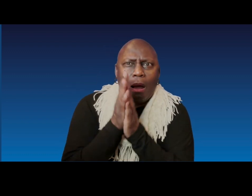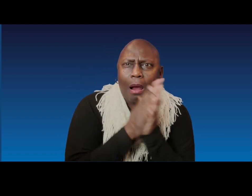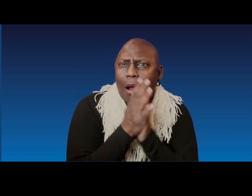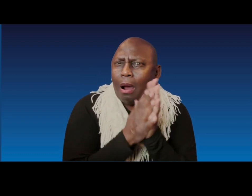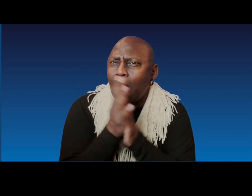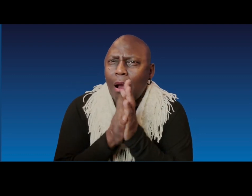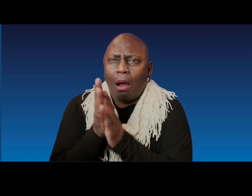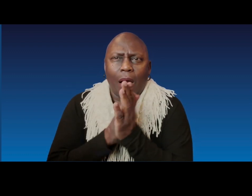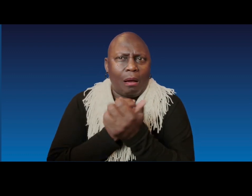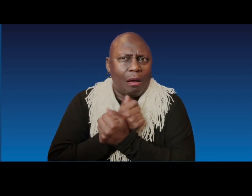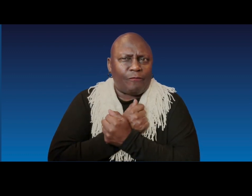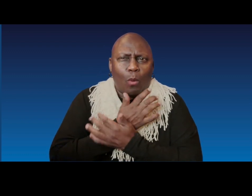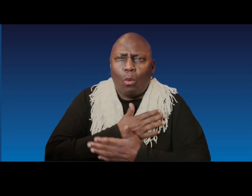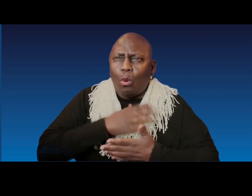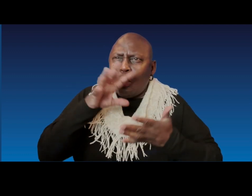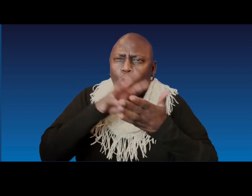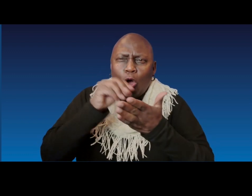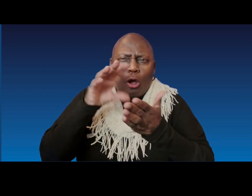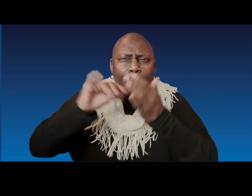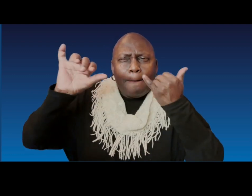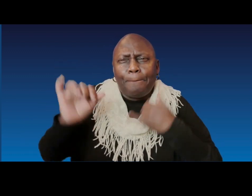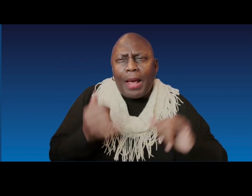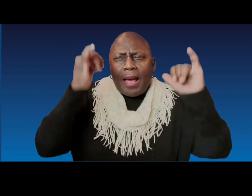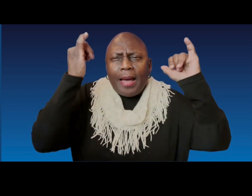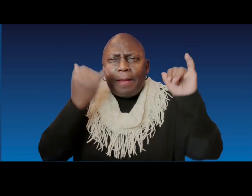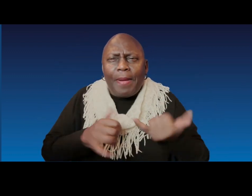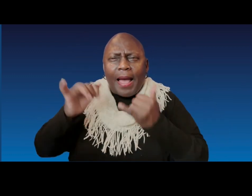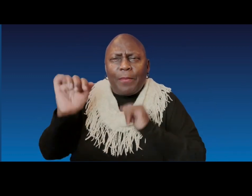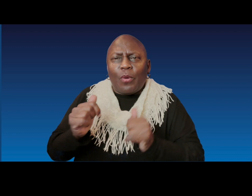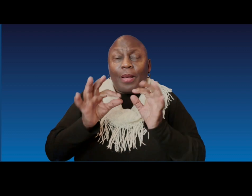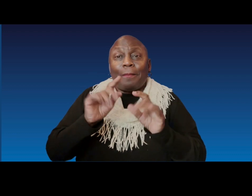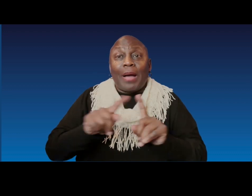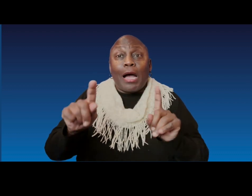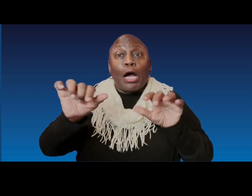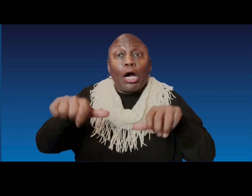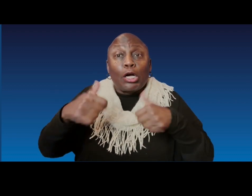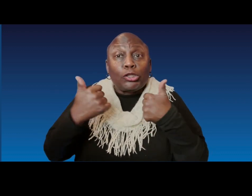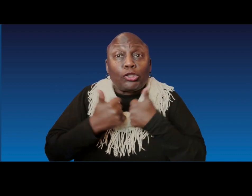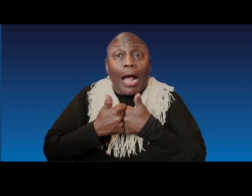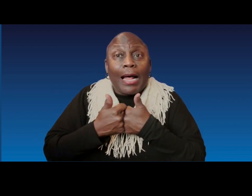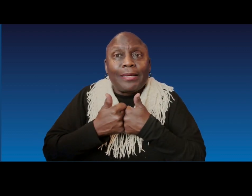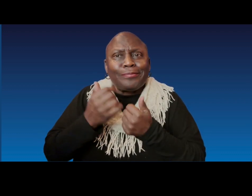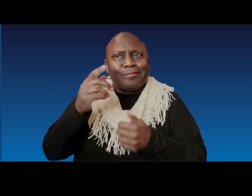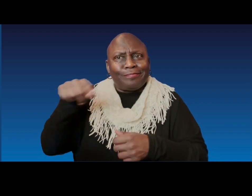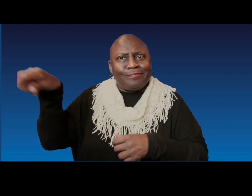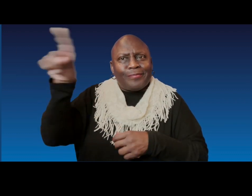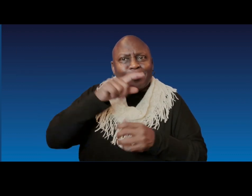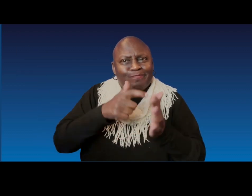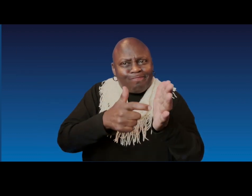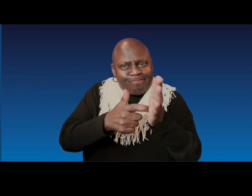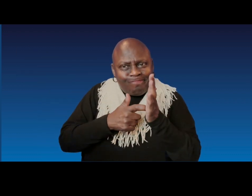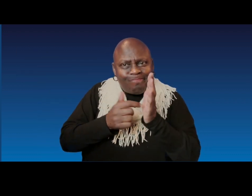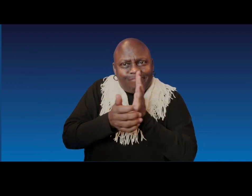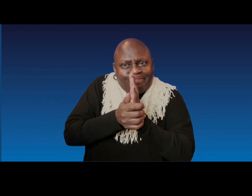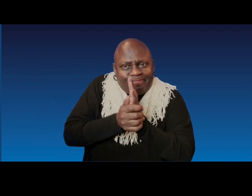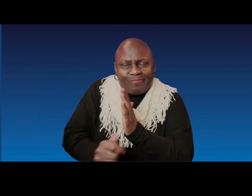Deaf children absolutely love these resources. It motivates them to learn and play with their hands and language.